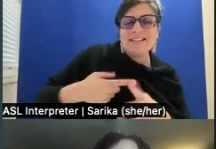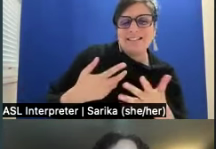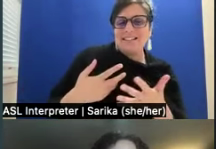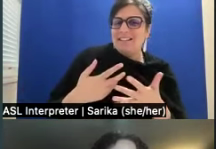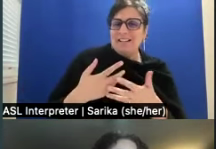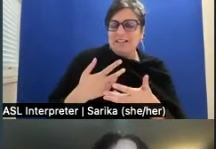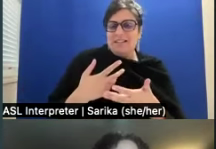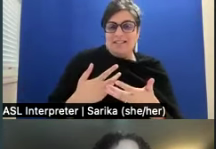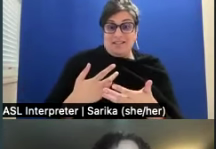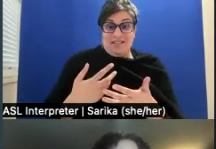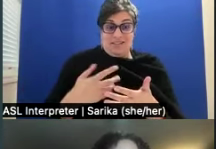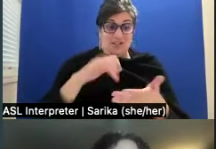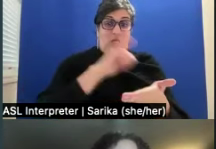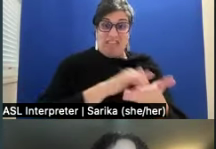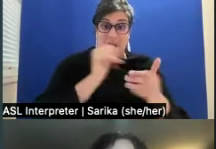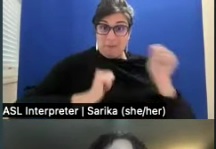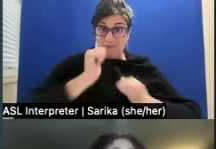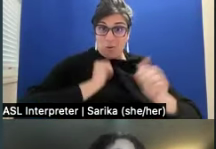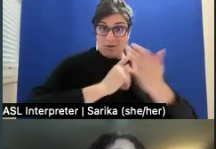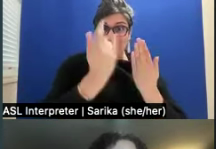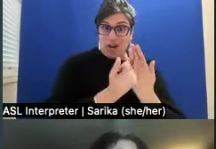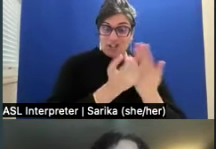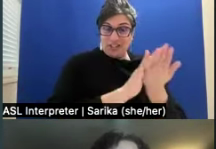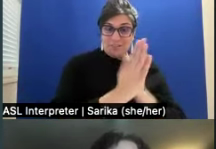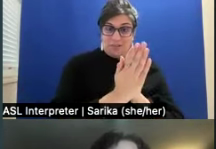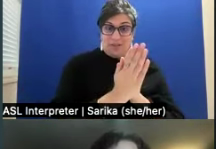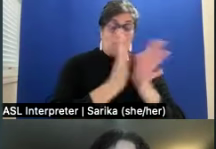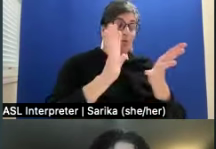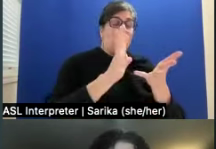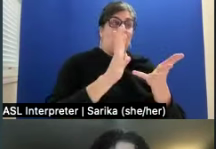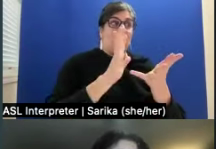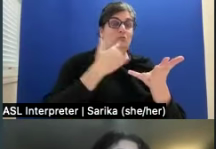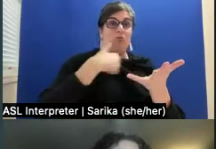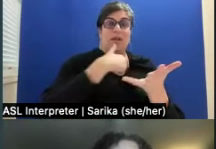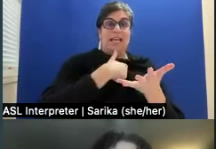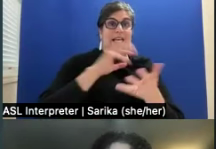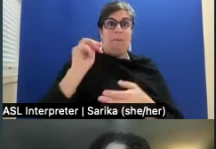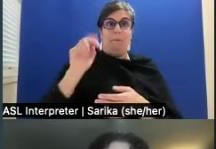from that performance project, we mapped over 350, social spaces